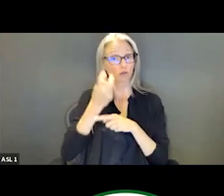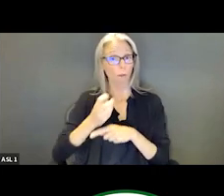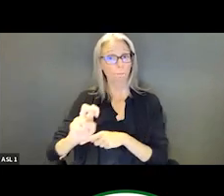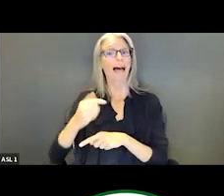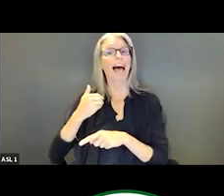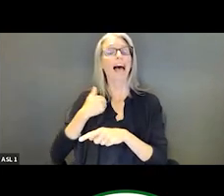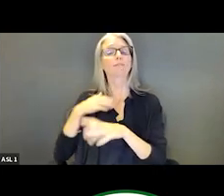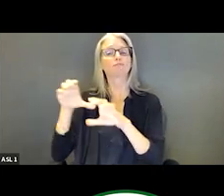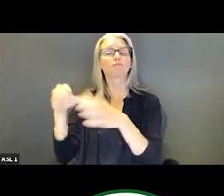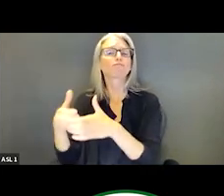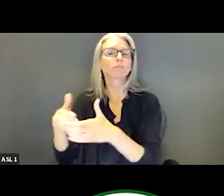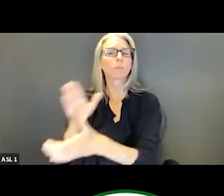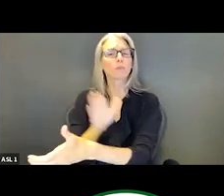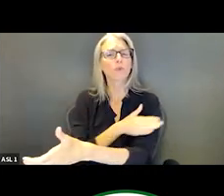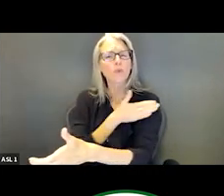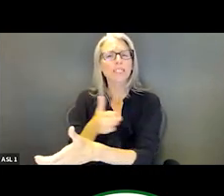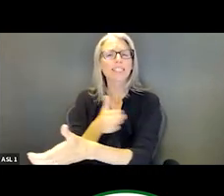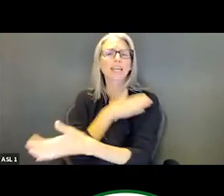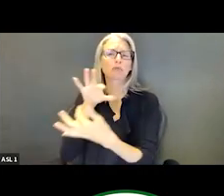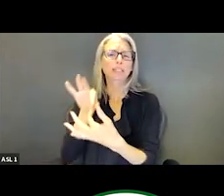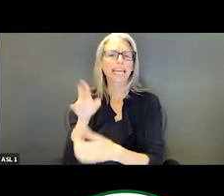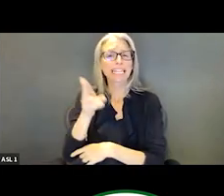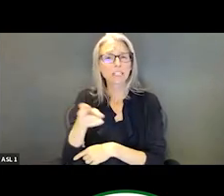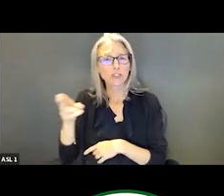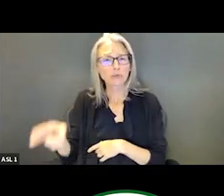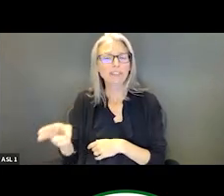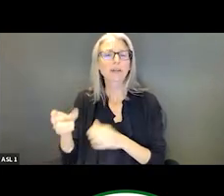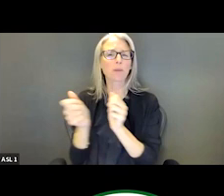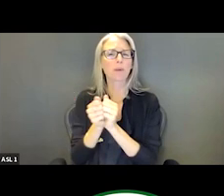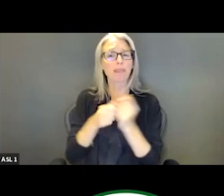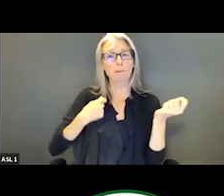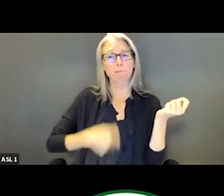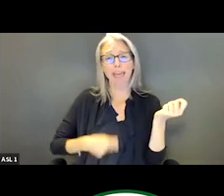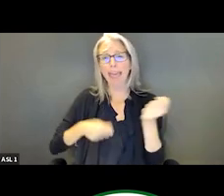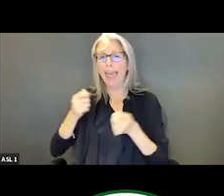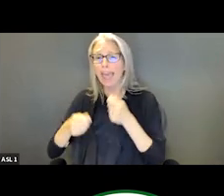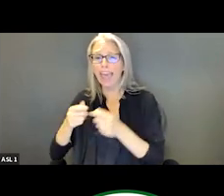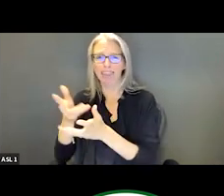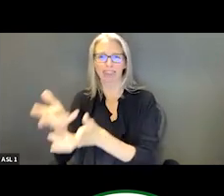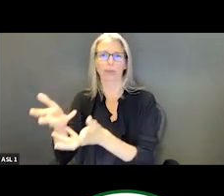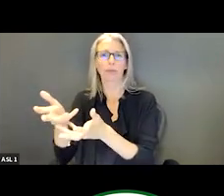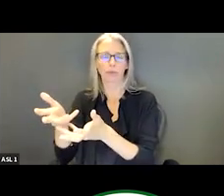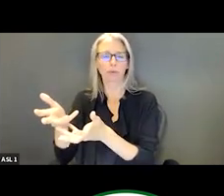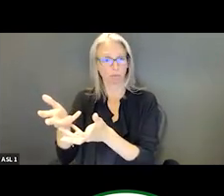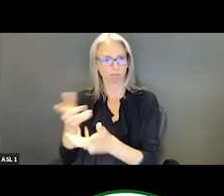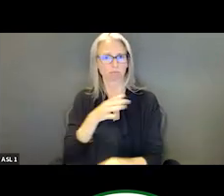increase accessibility, but it also provided opportunities for social bonding and a deeper connection to place.